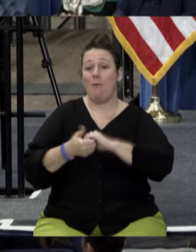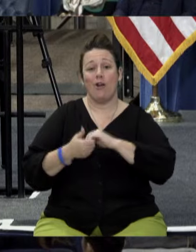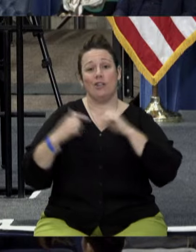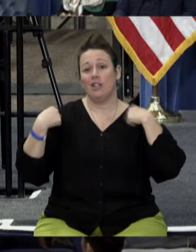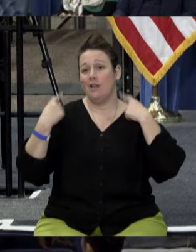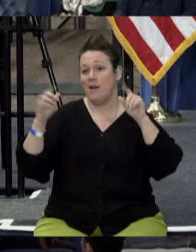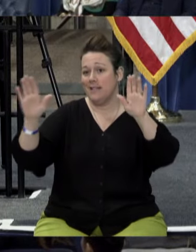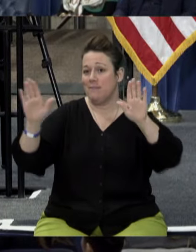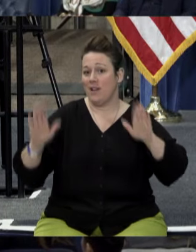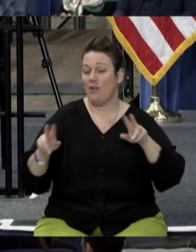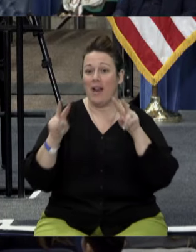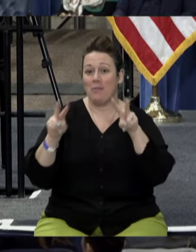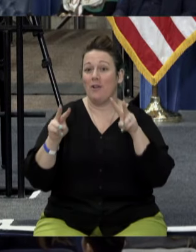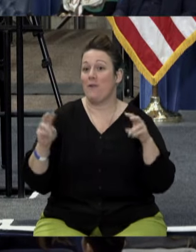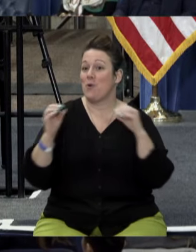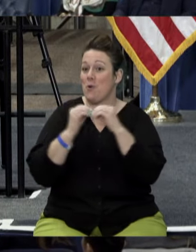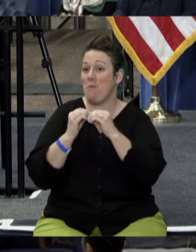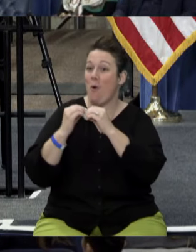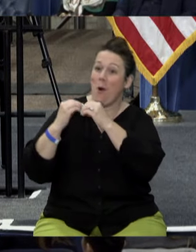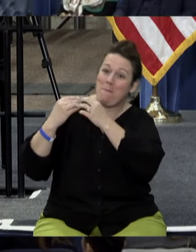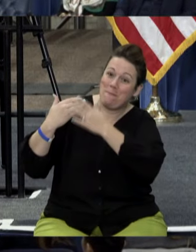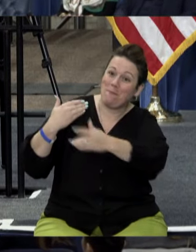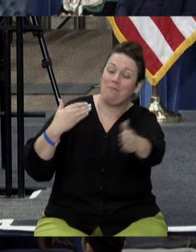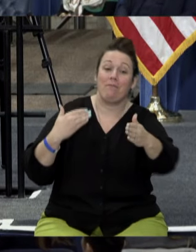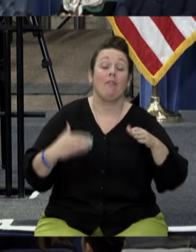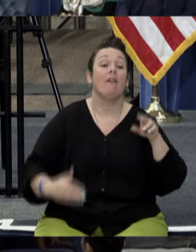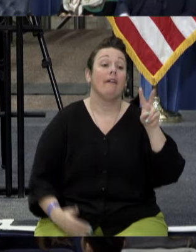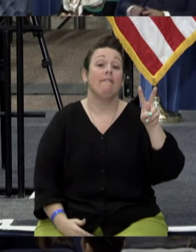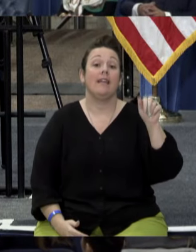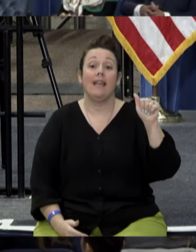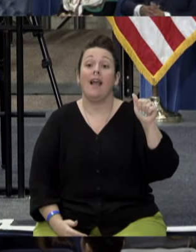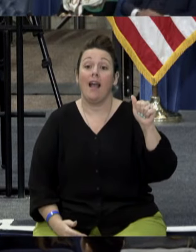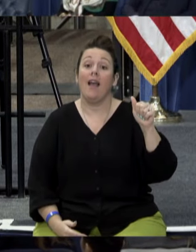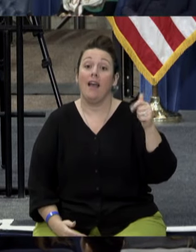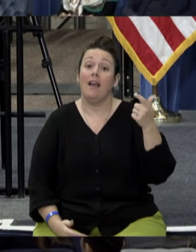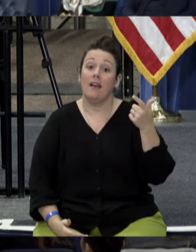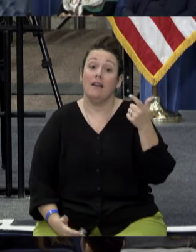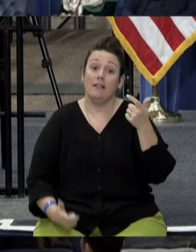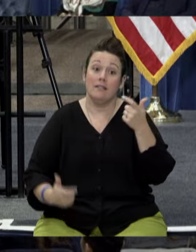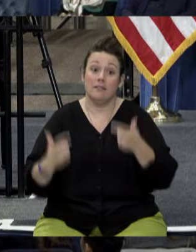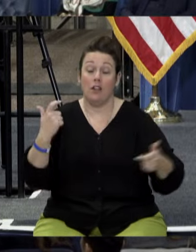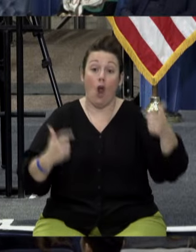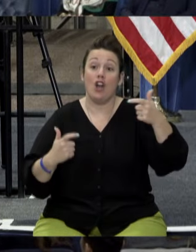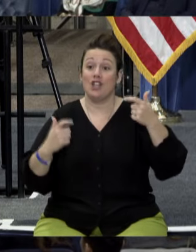looking forward to it even more. Look, the VA is the largest healthcare in the country. We